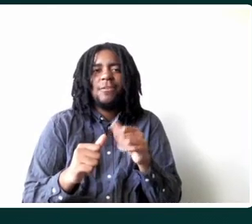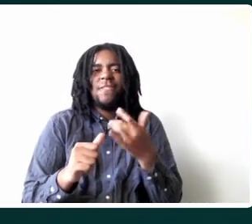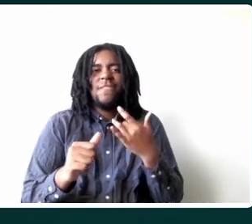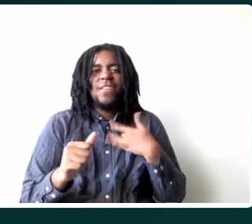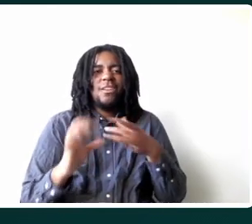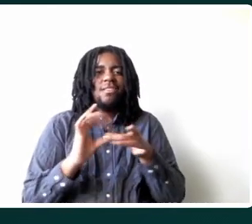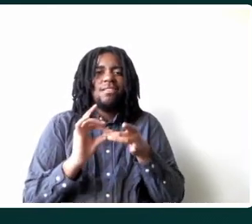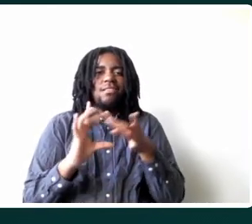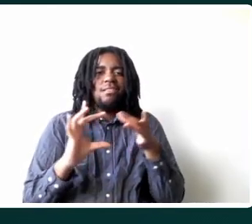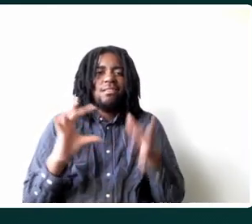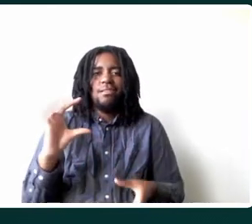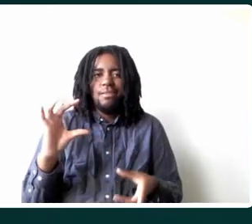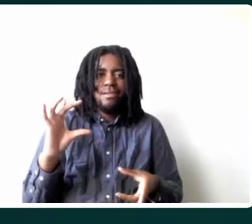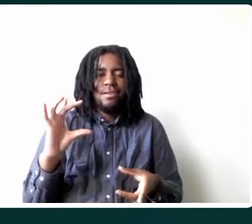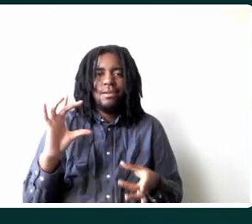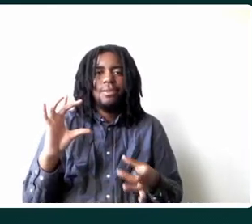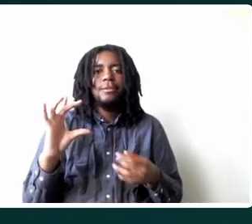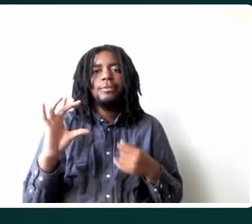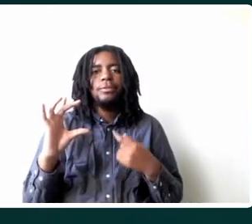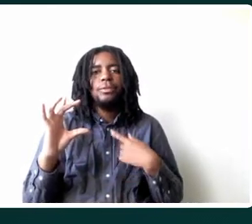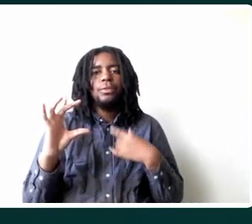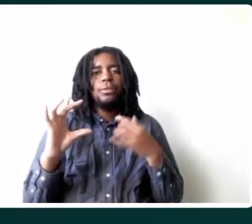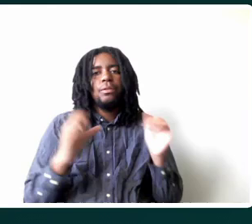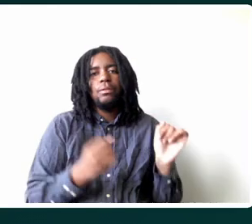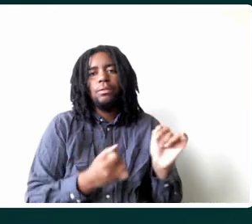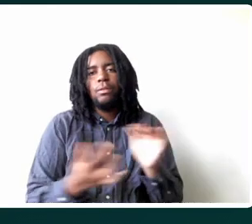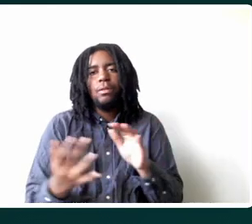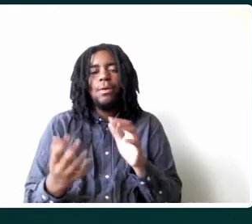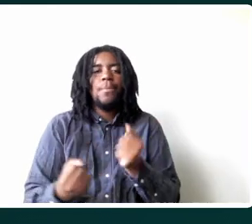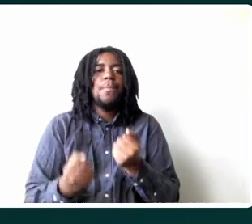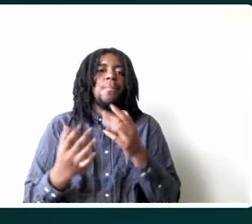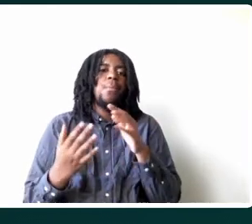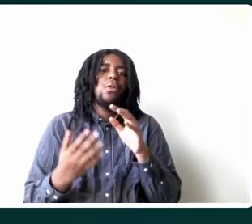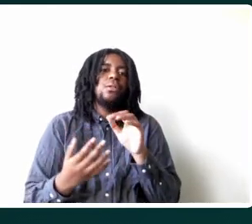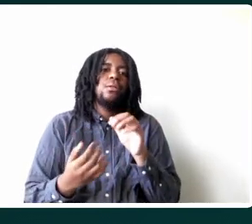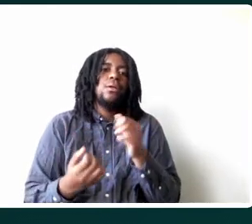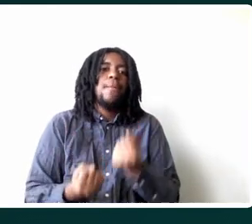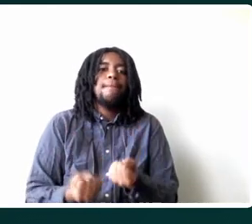did again, is went back to the idea of multi modal storytelling. And if we can go to the next slide,